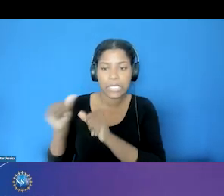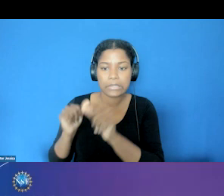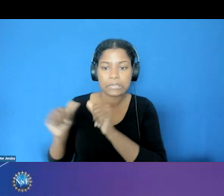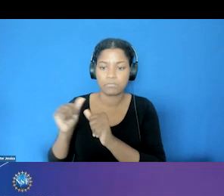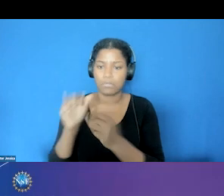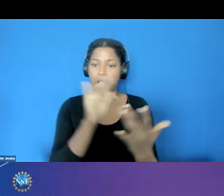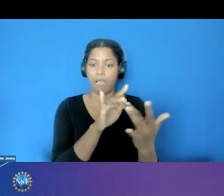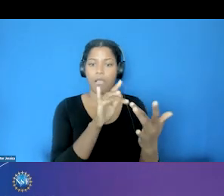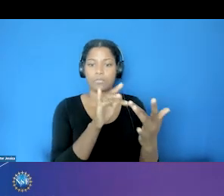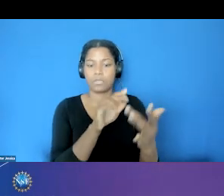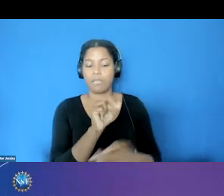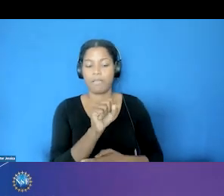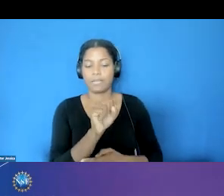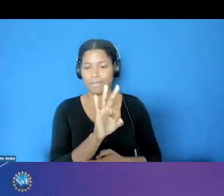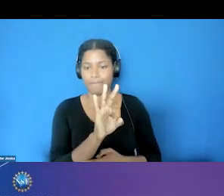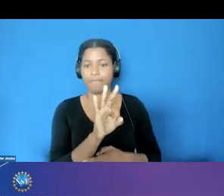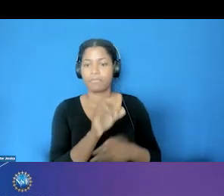contact your NSF program officer.